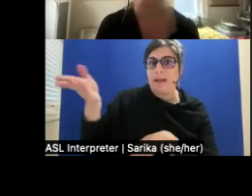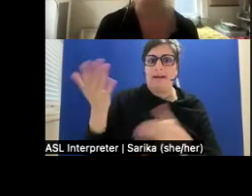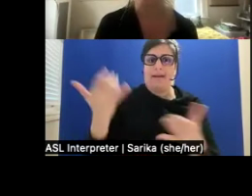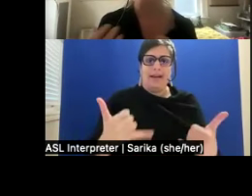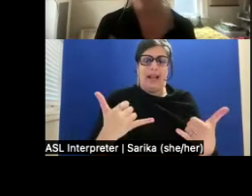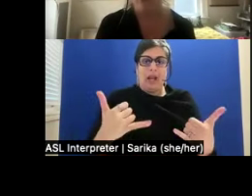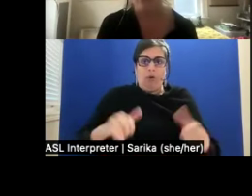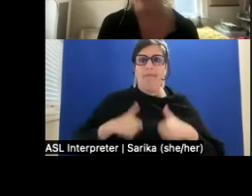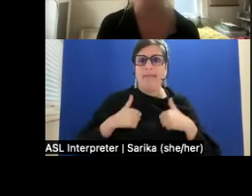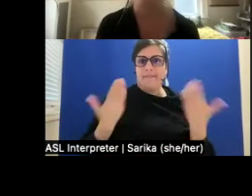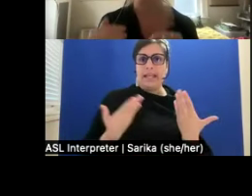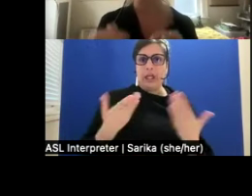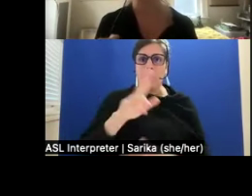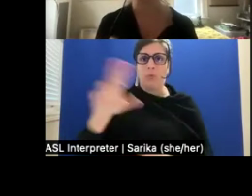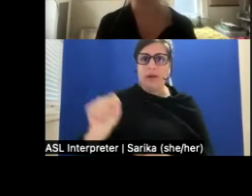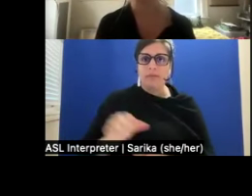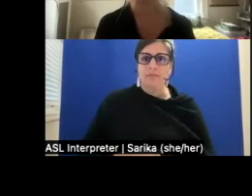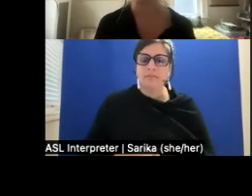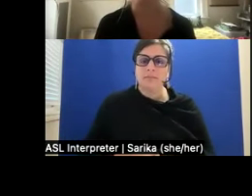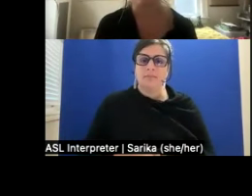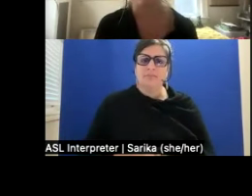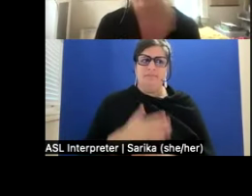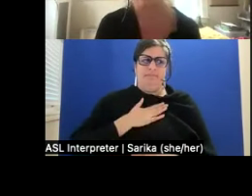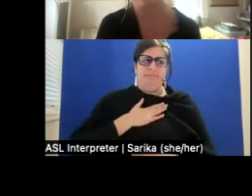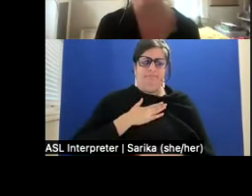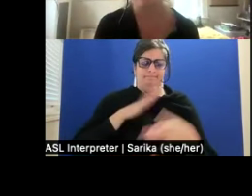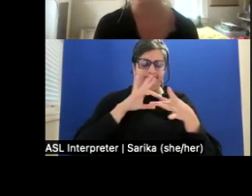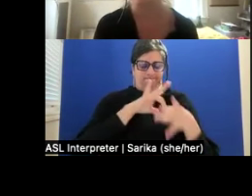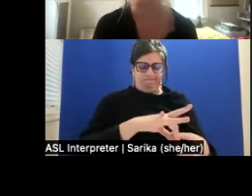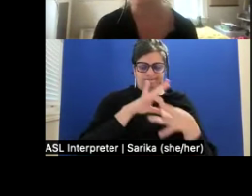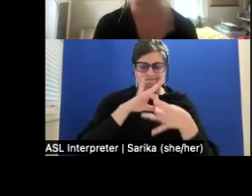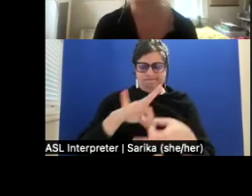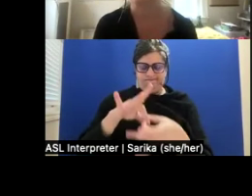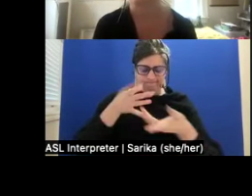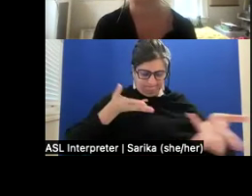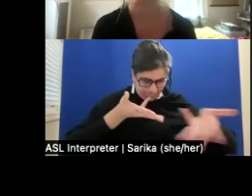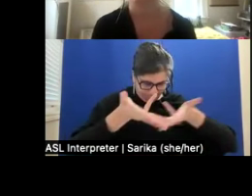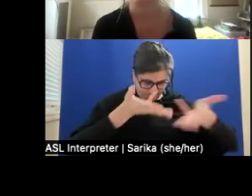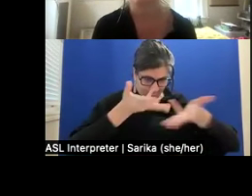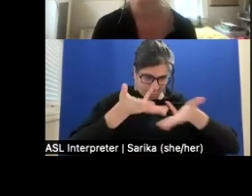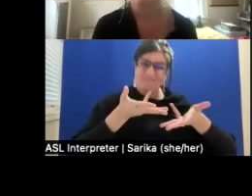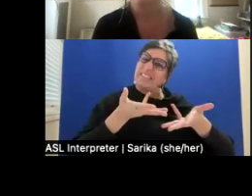And so my relationship to this community and engagement with that community is pretty complex.